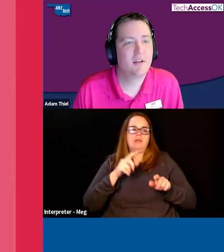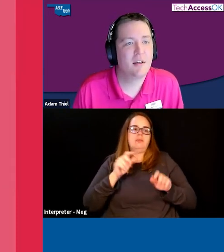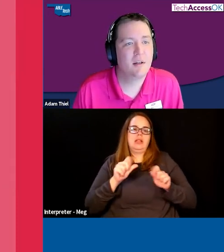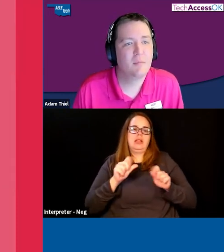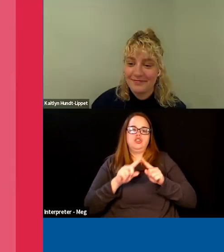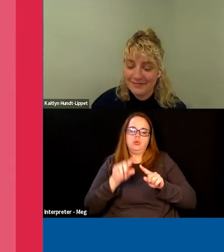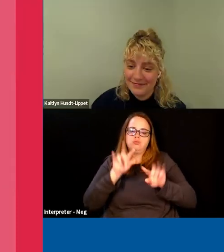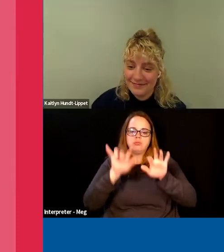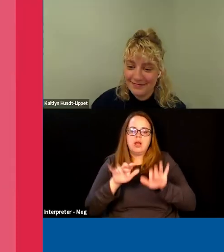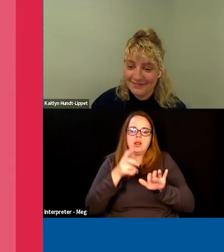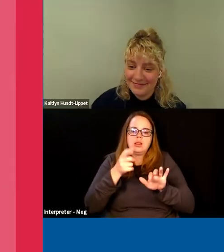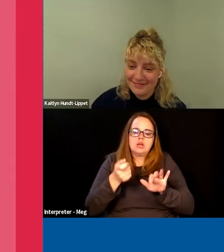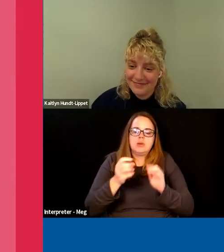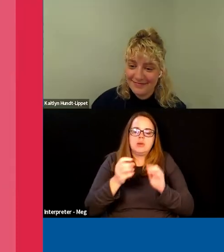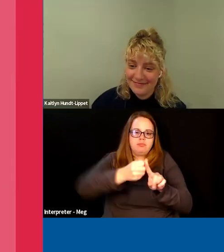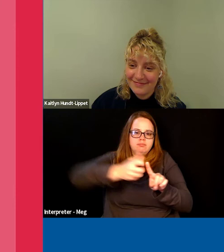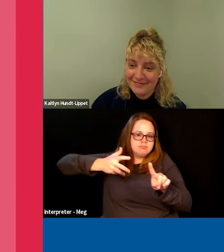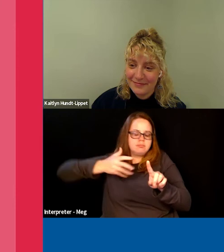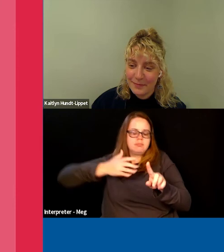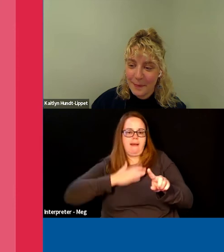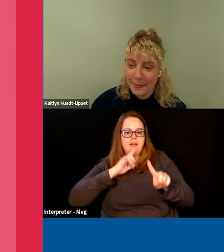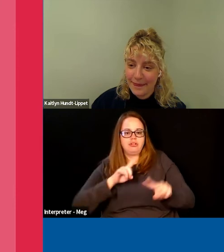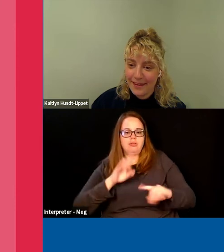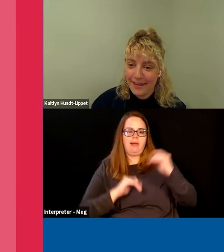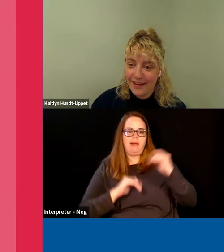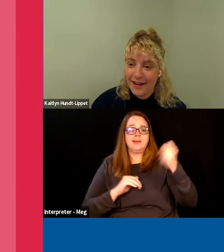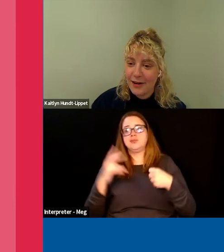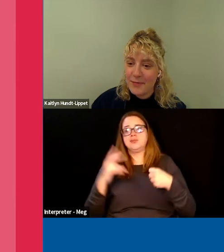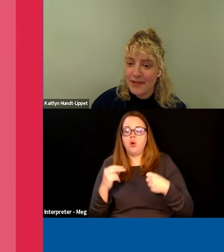I dunno if you have anything else to add to that, or you know?